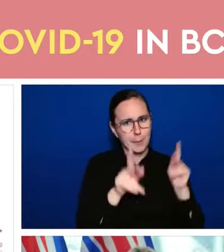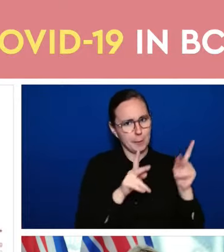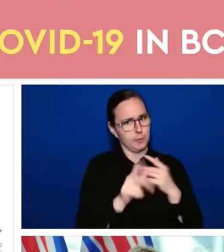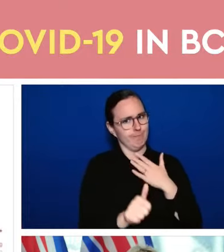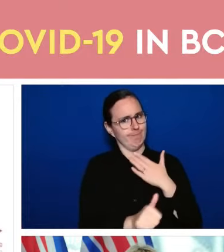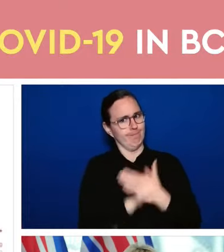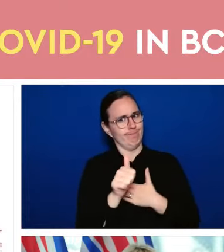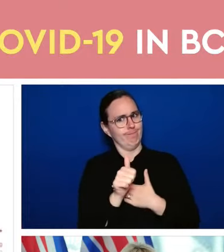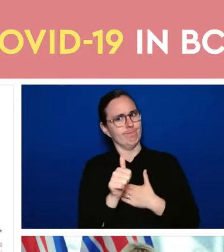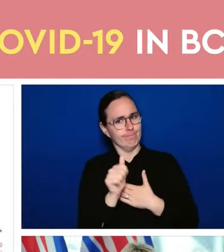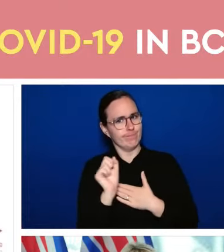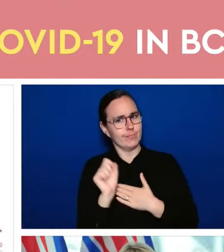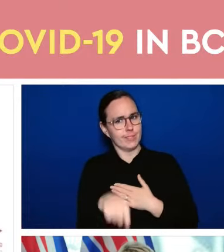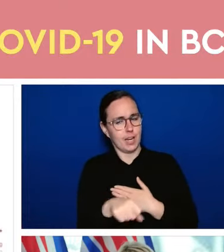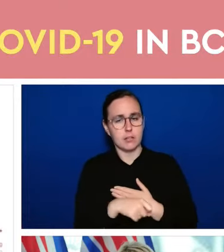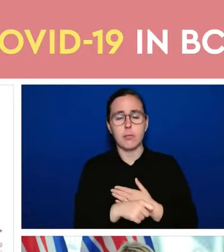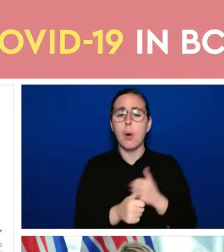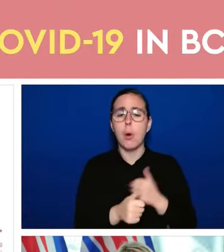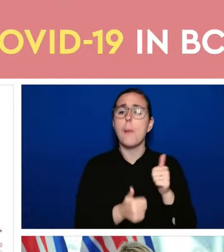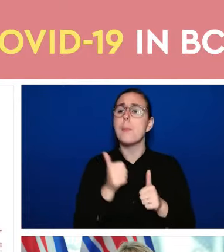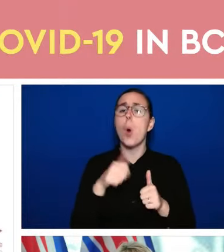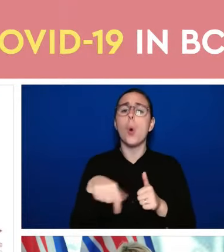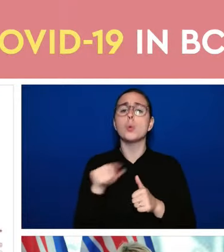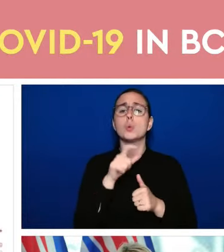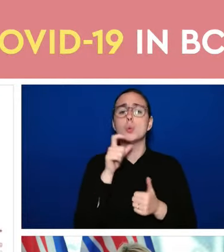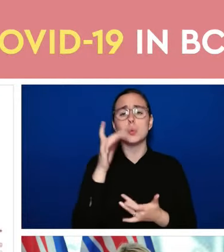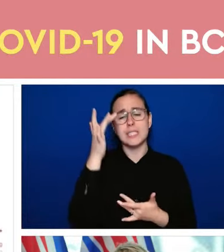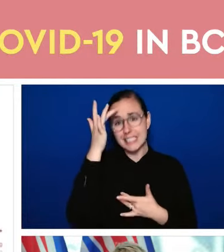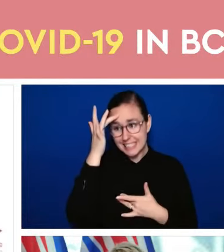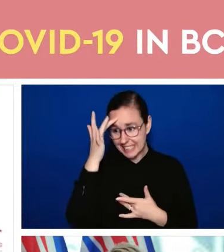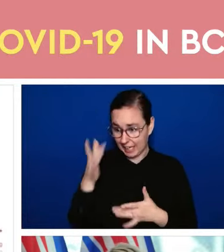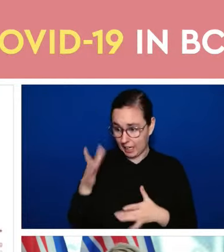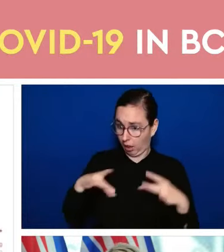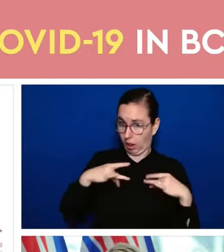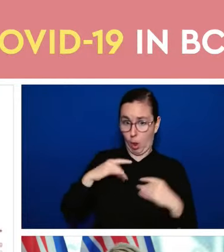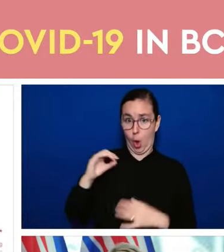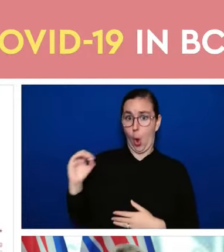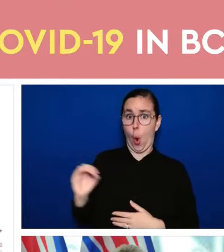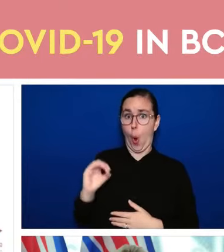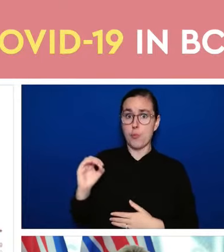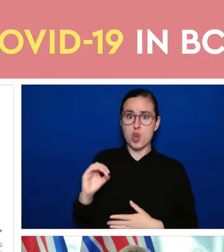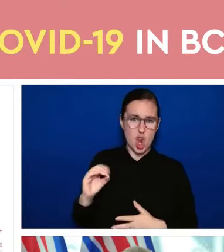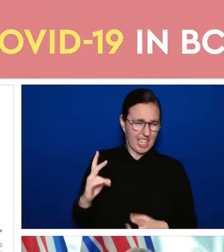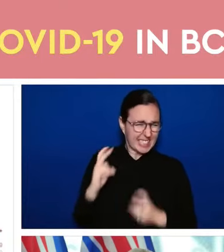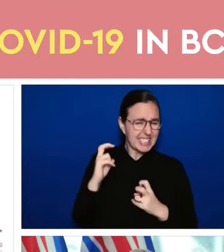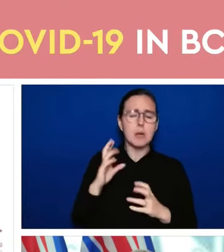And particularly people who have that sensation it's causing a